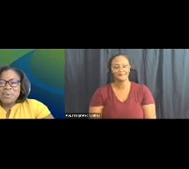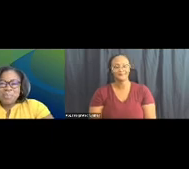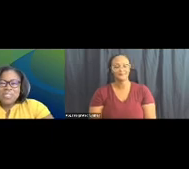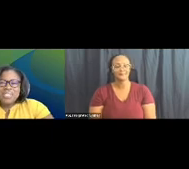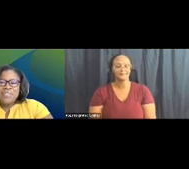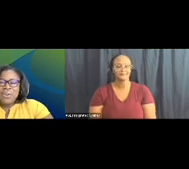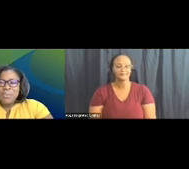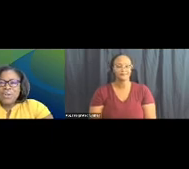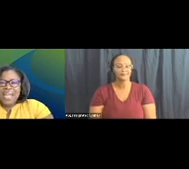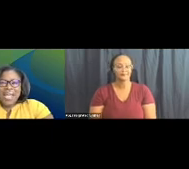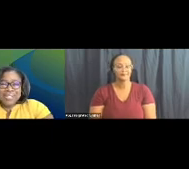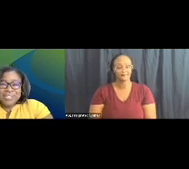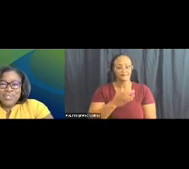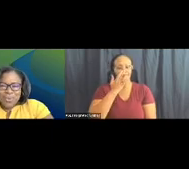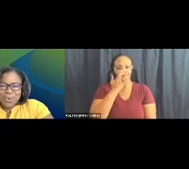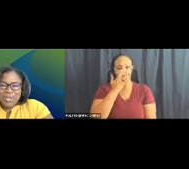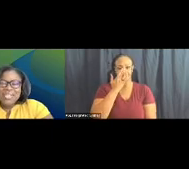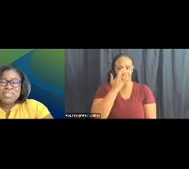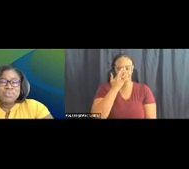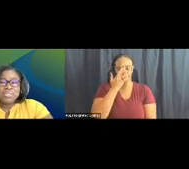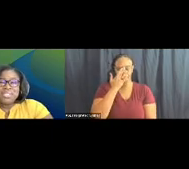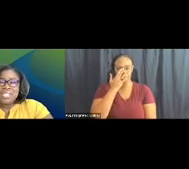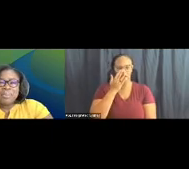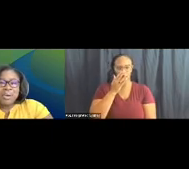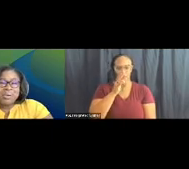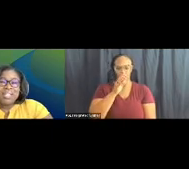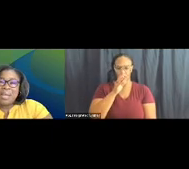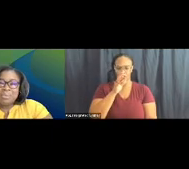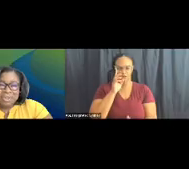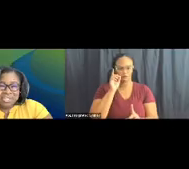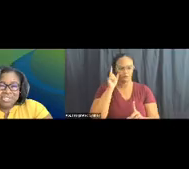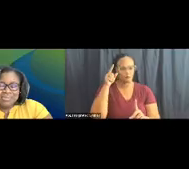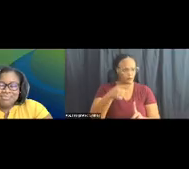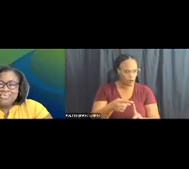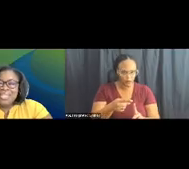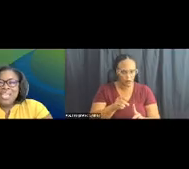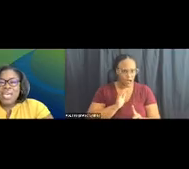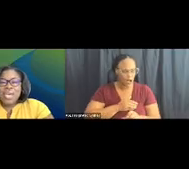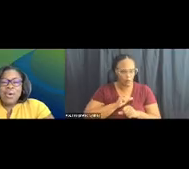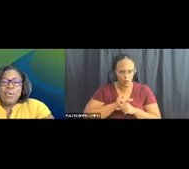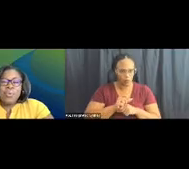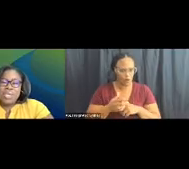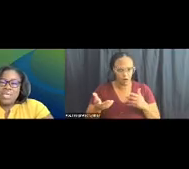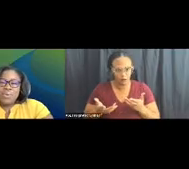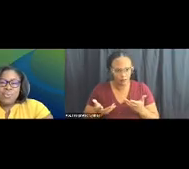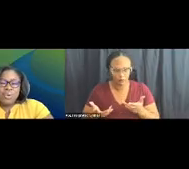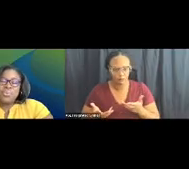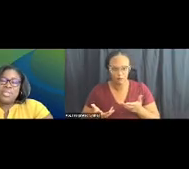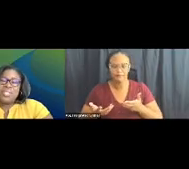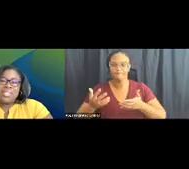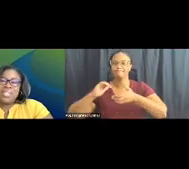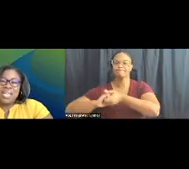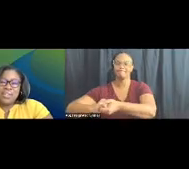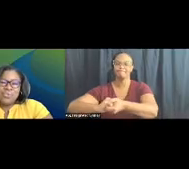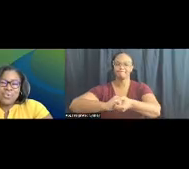The purpose of our work at its core is really about collaboration. We work within the